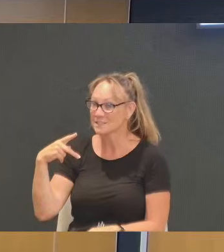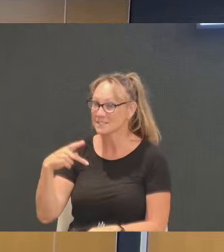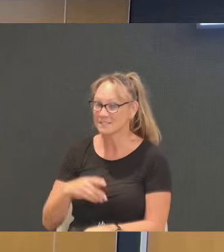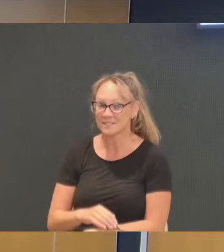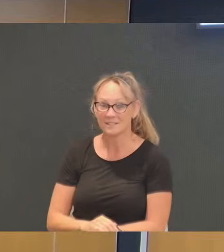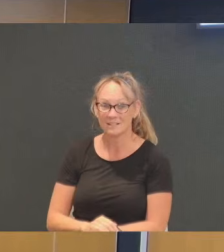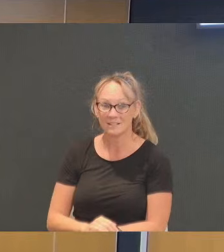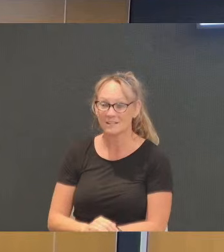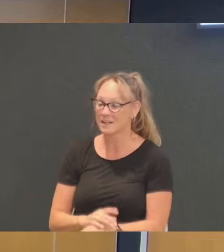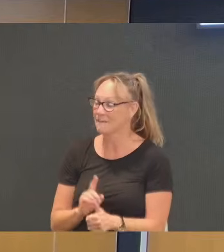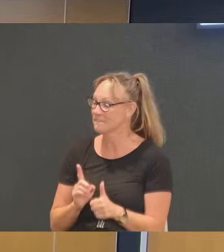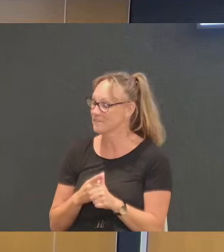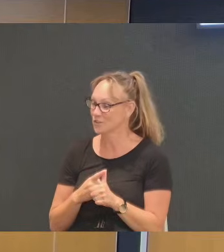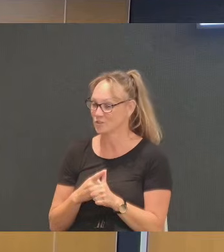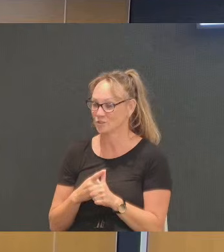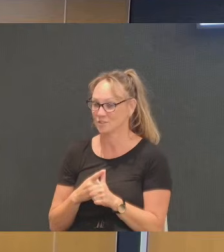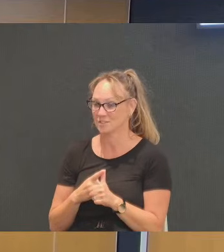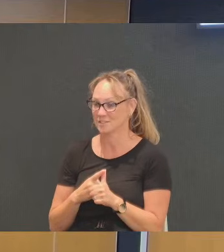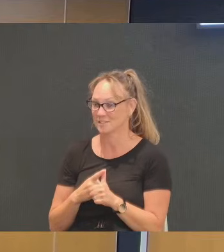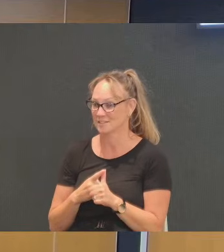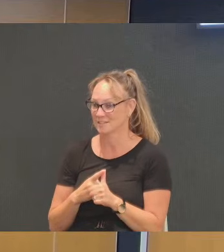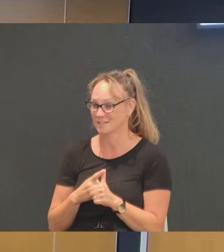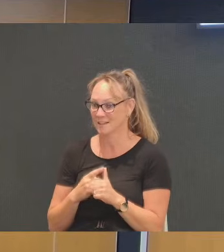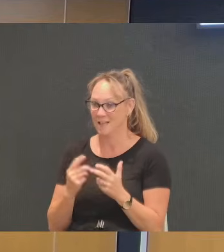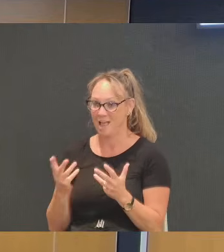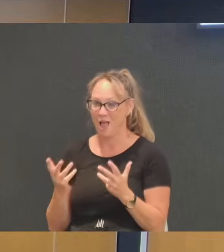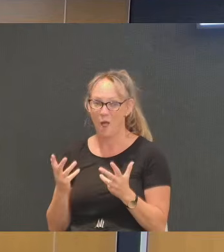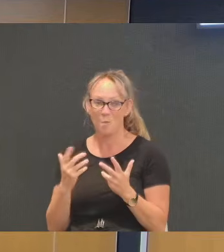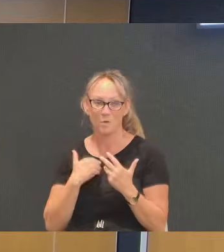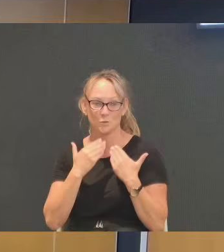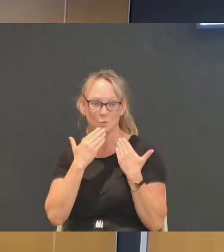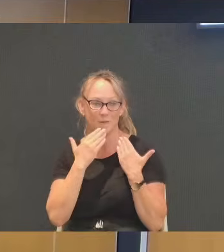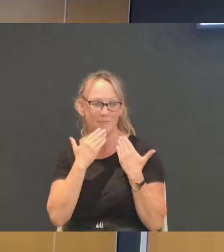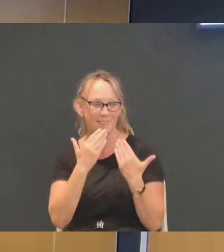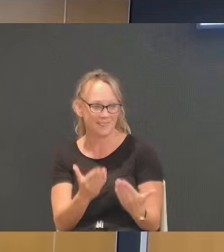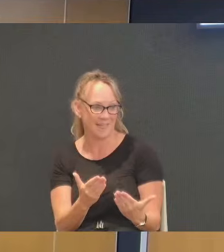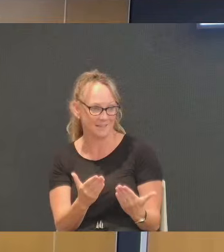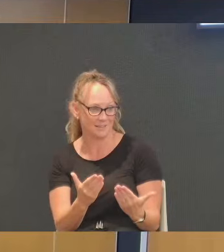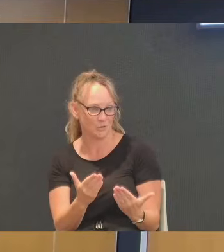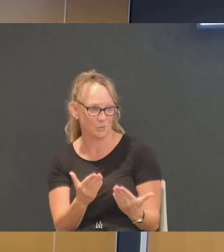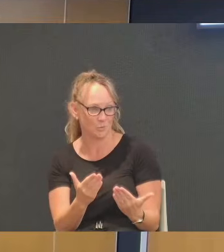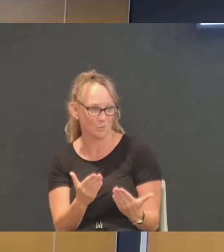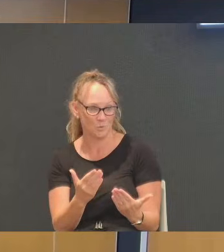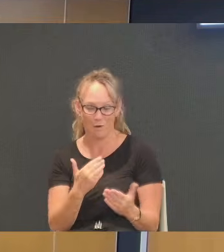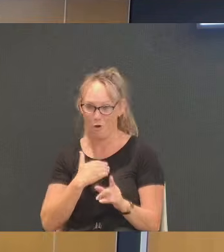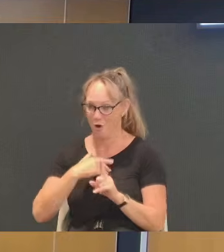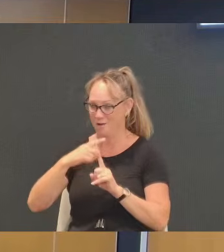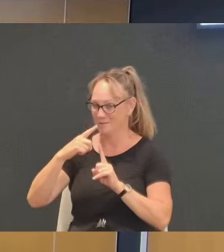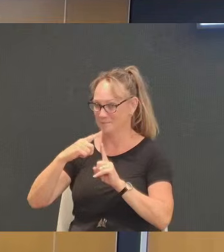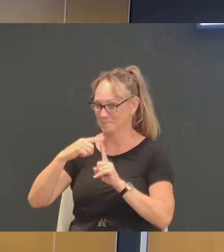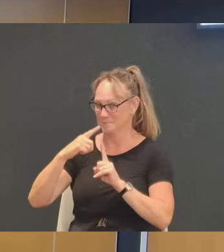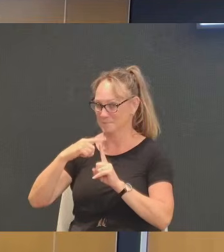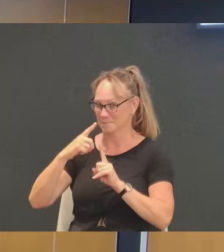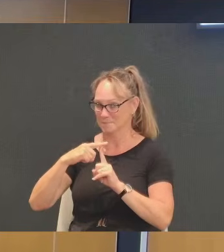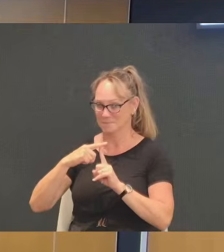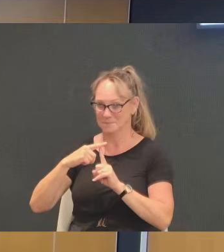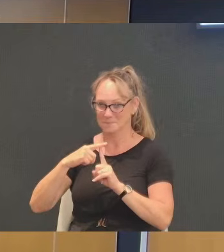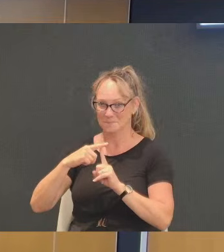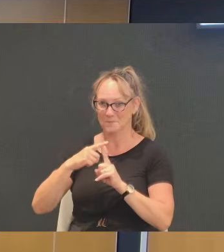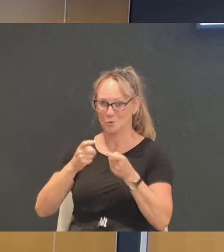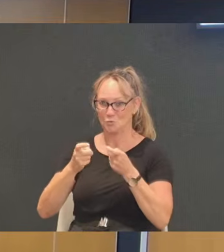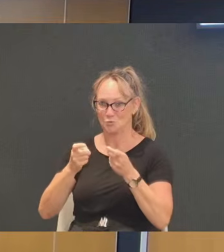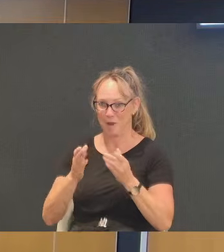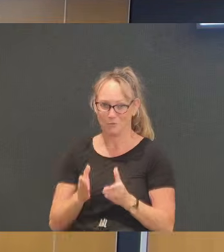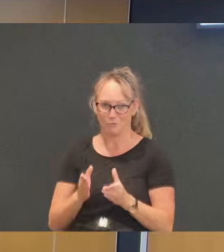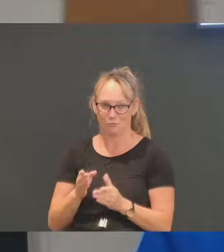first of all, I want to thank and commend our interim JFS Director, John Nelson, um, the